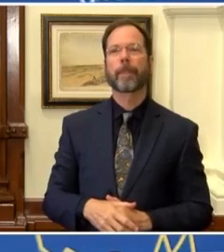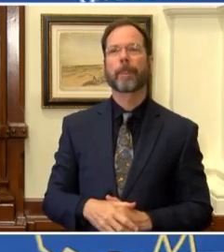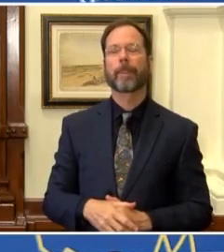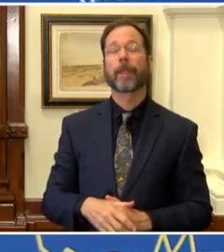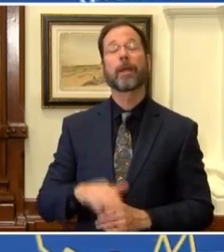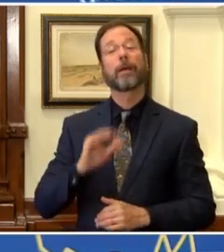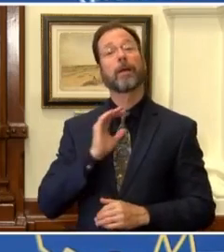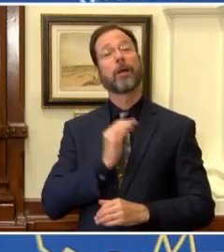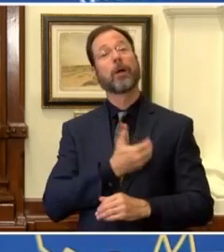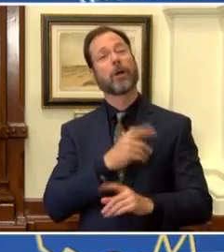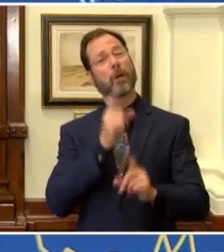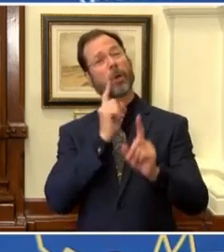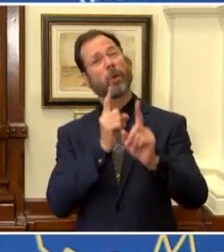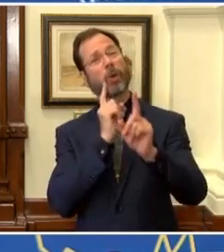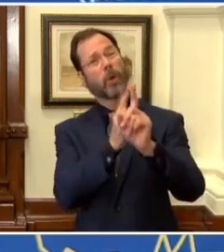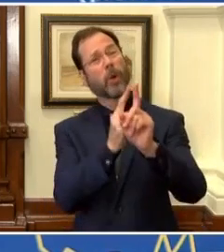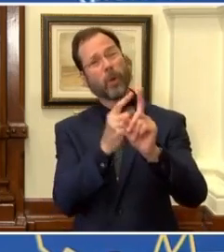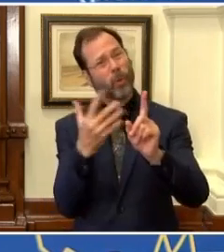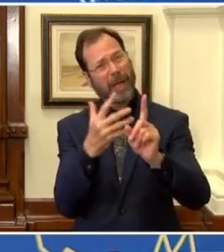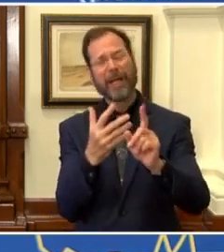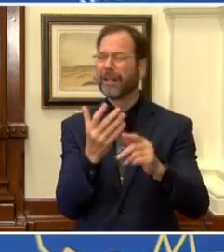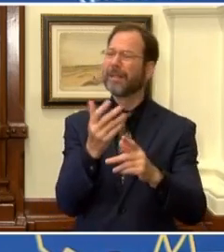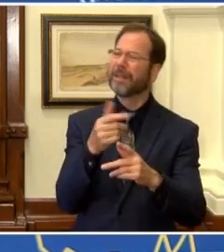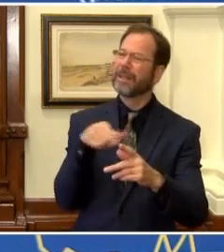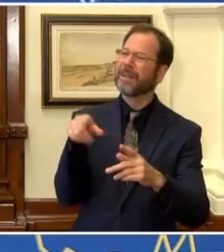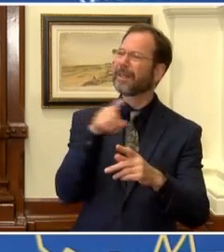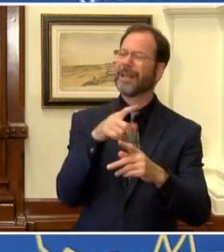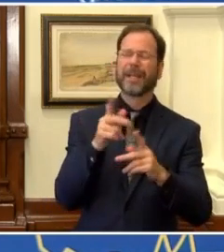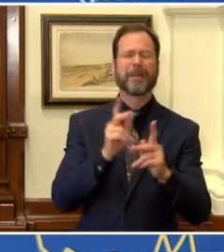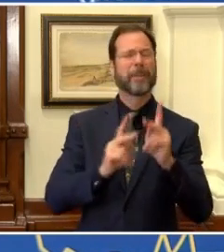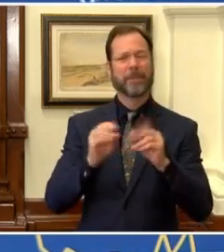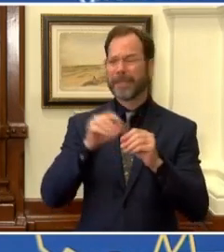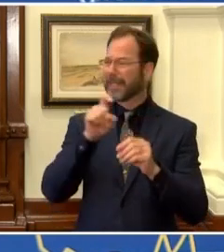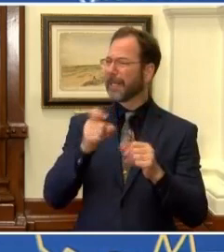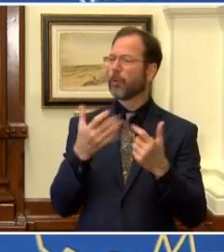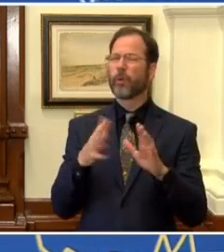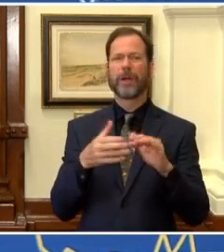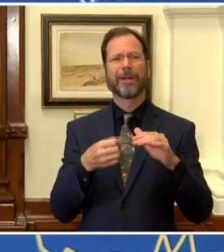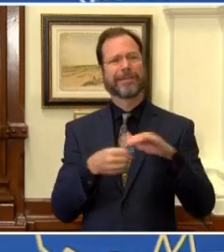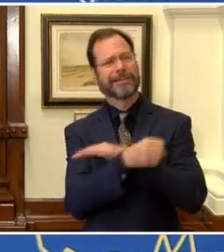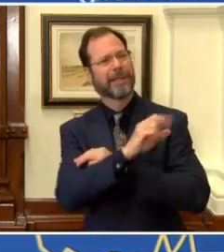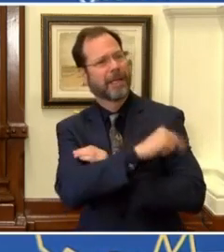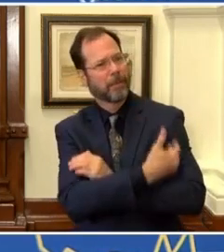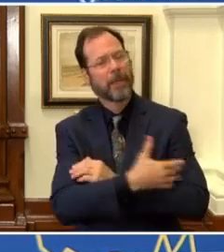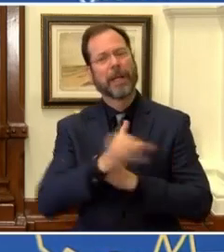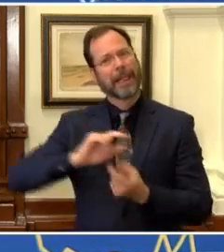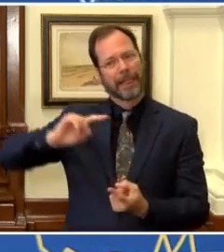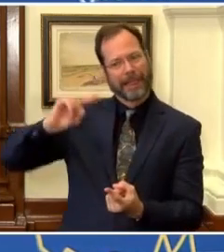OPEN. TEXAS. GOD. OUR